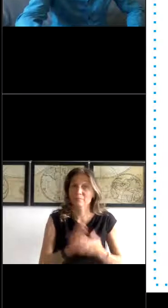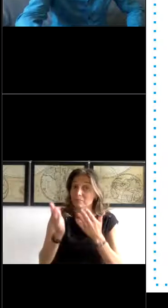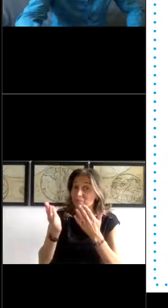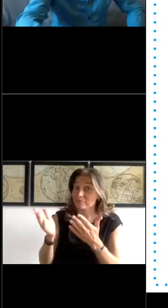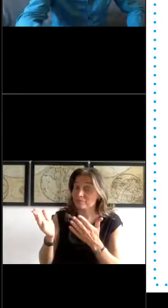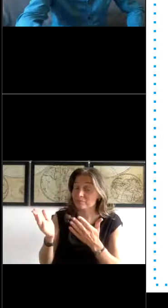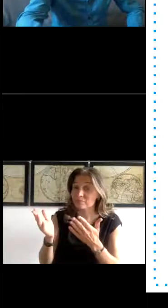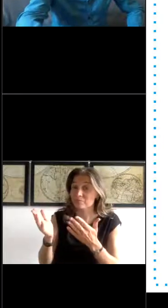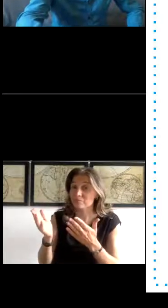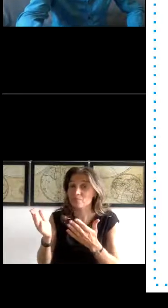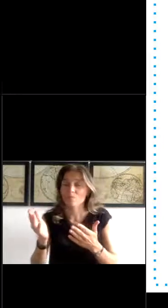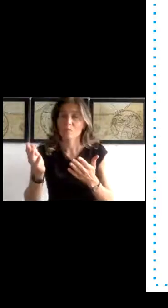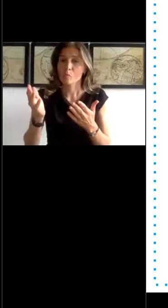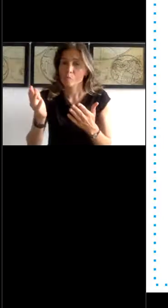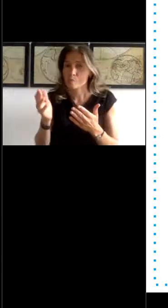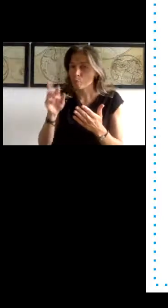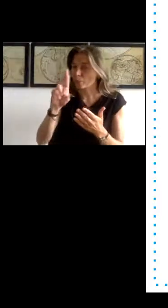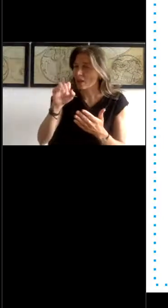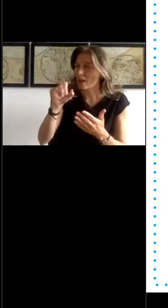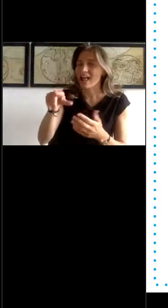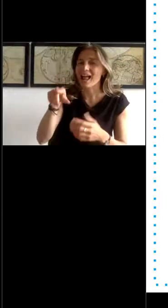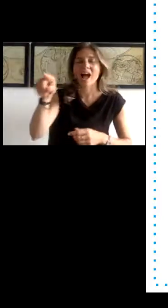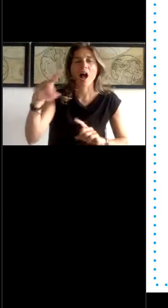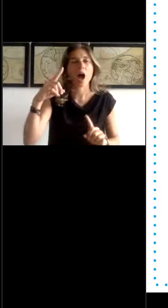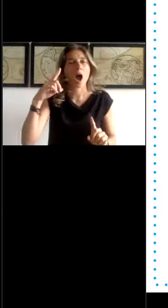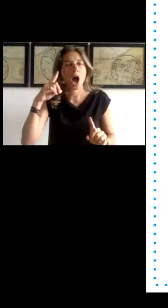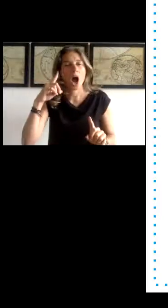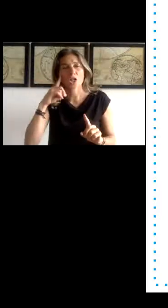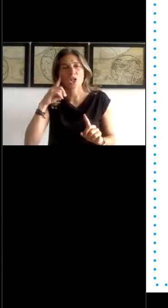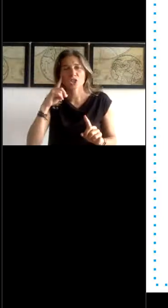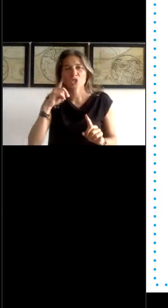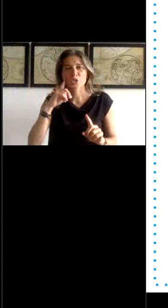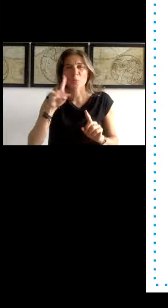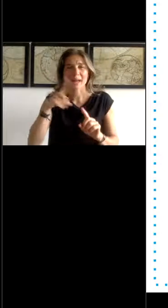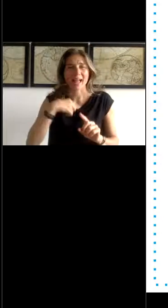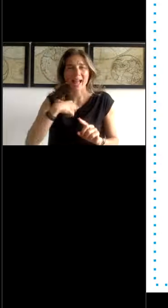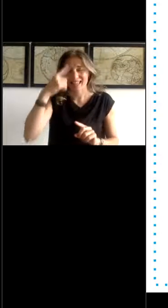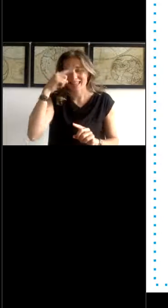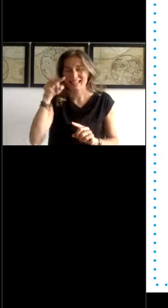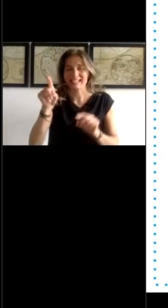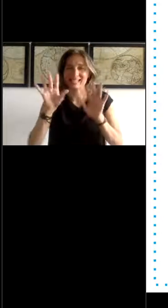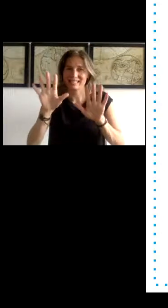There is clear political willingness to put efforts.